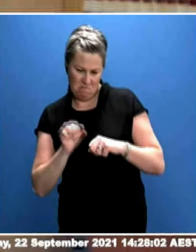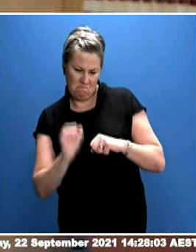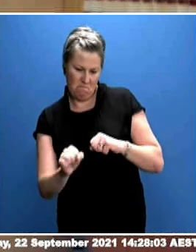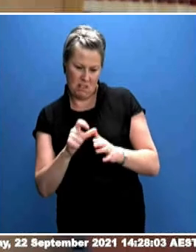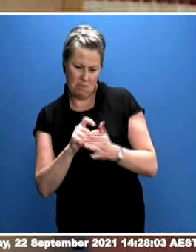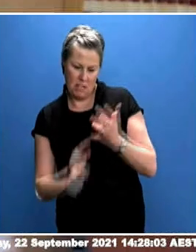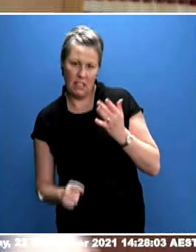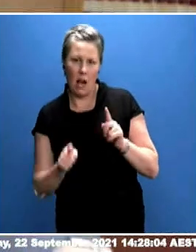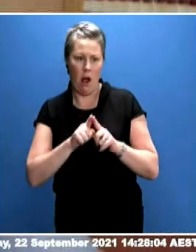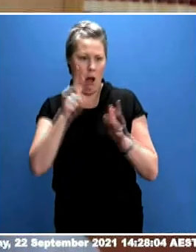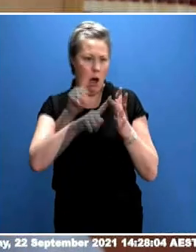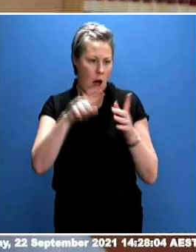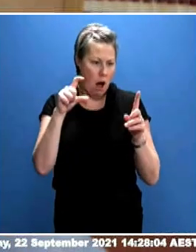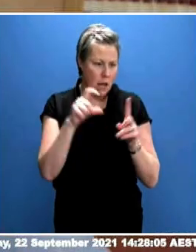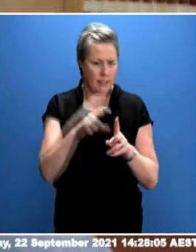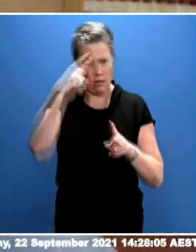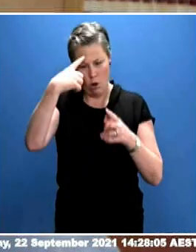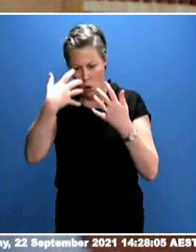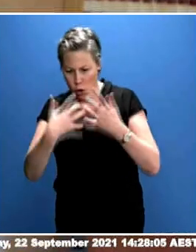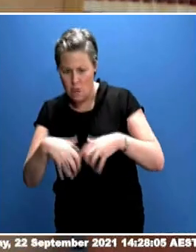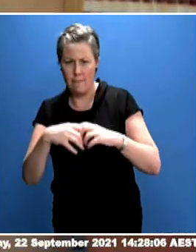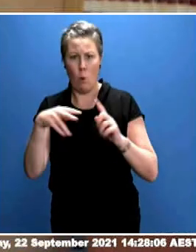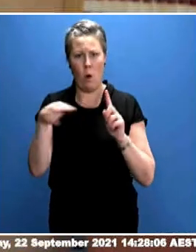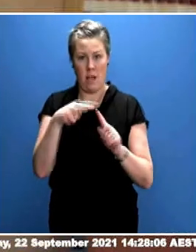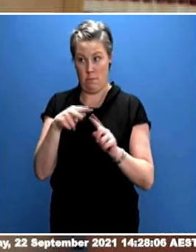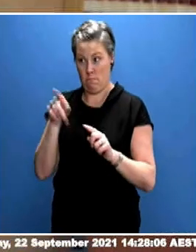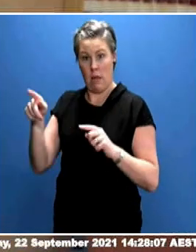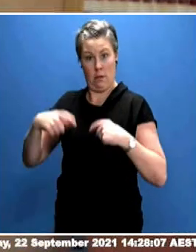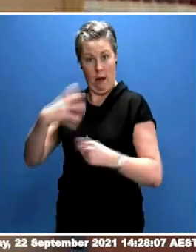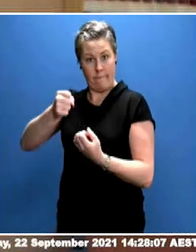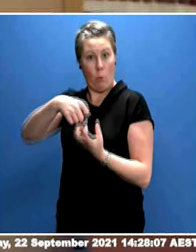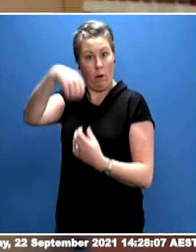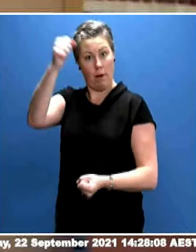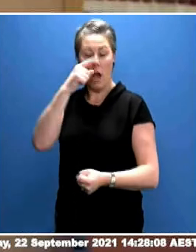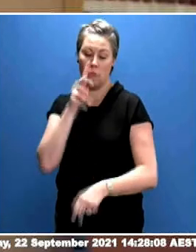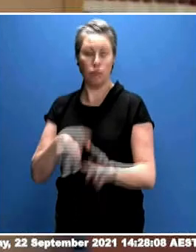intellectual disability, autism or whatever? There can be a range of sources.